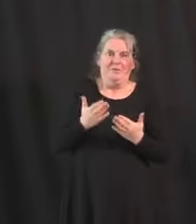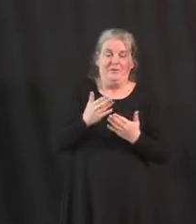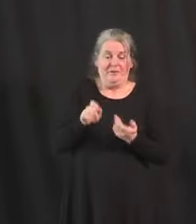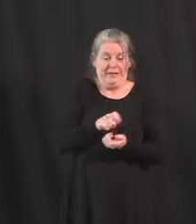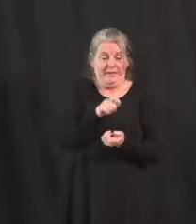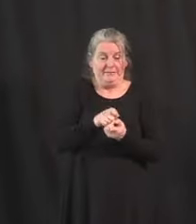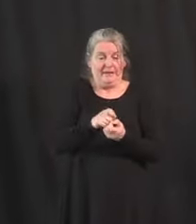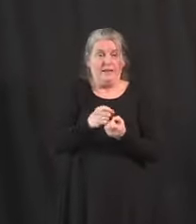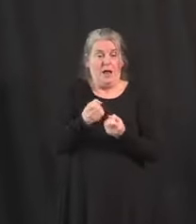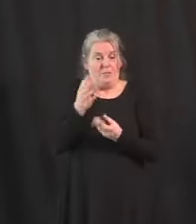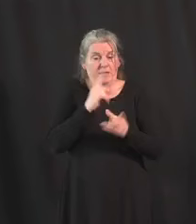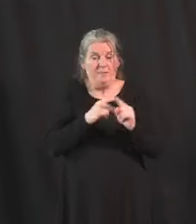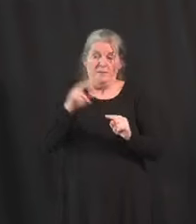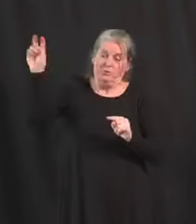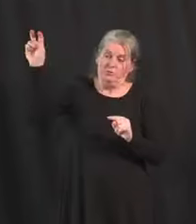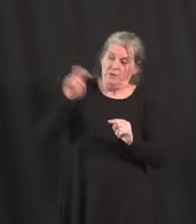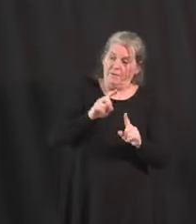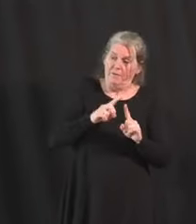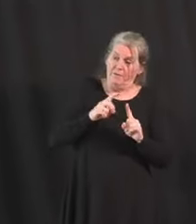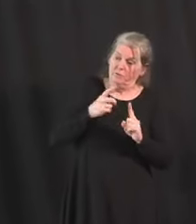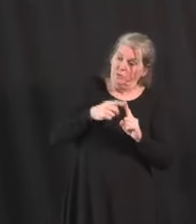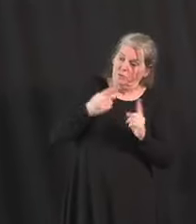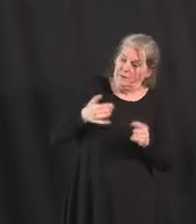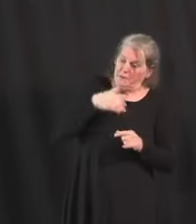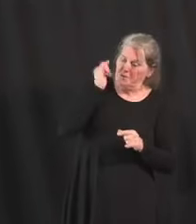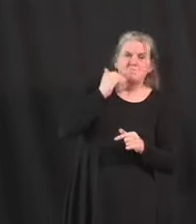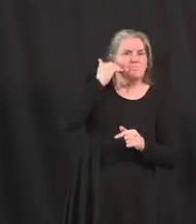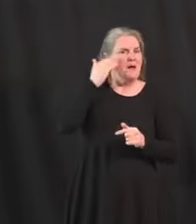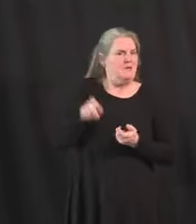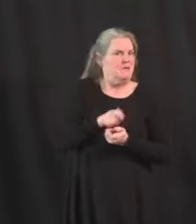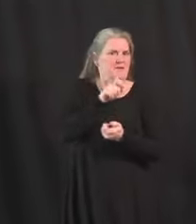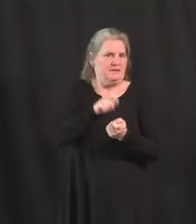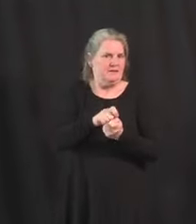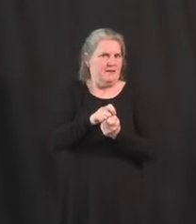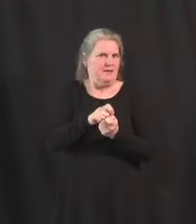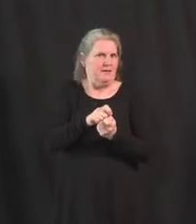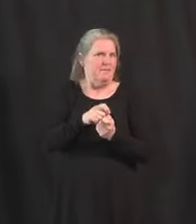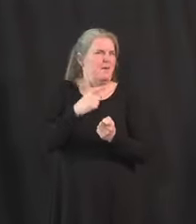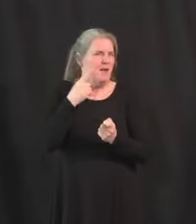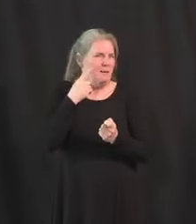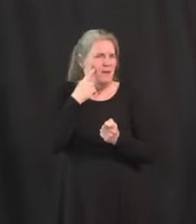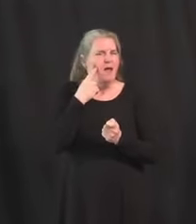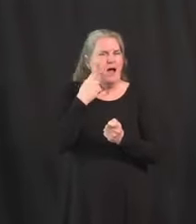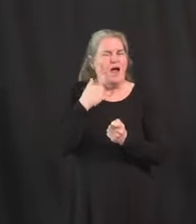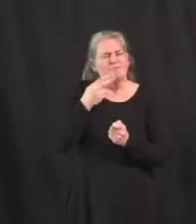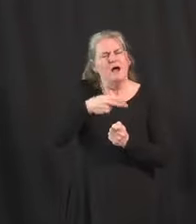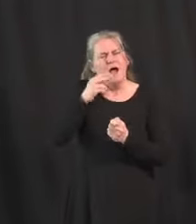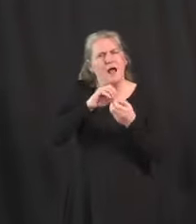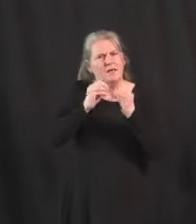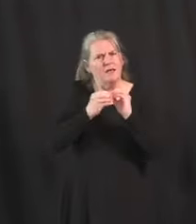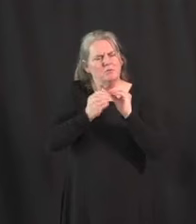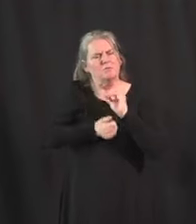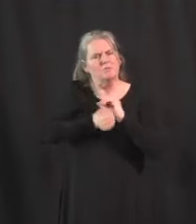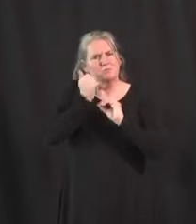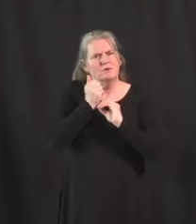I IMAGINE THAT WE WERE DEALING WITH HIGHER NUMBERS OF PEOPLE WHO HAVE TRAVELLED IN WHEN WE FIRST APPLIED THESE TESTING